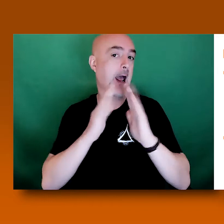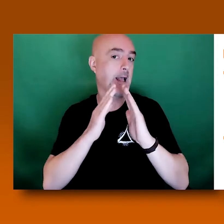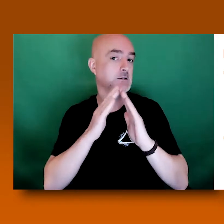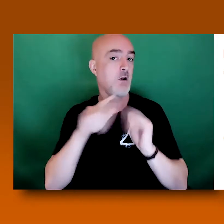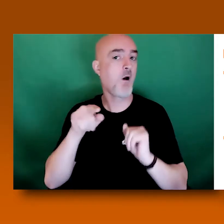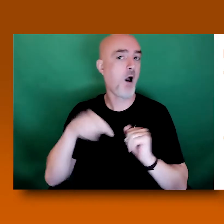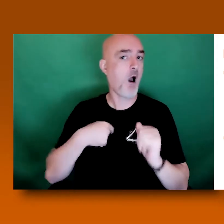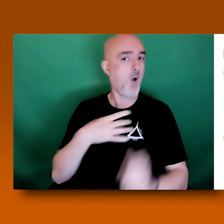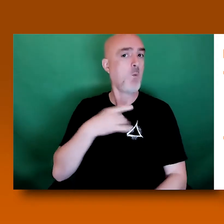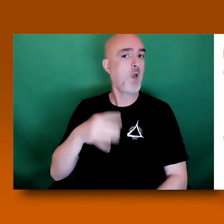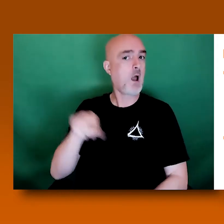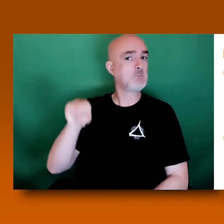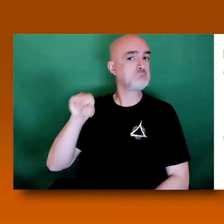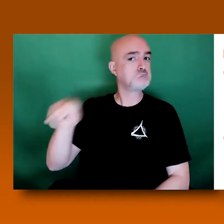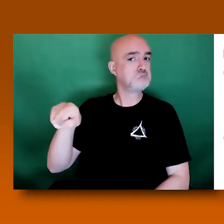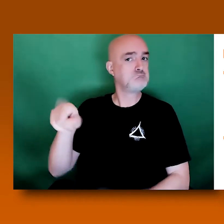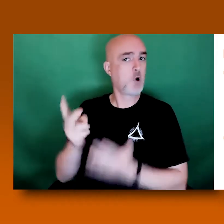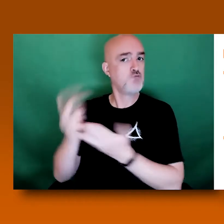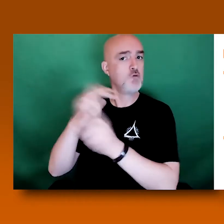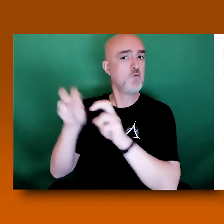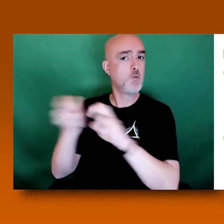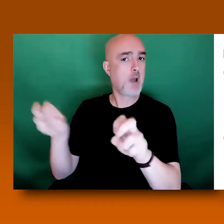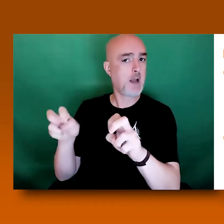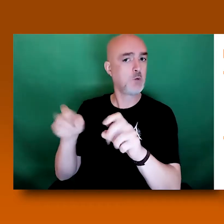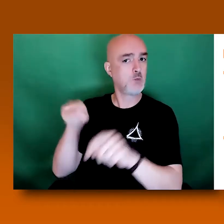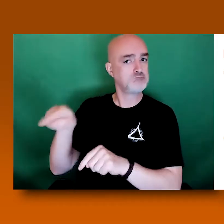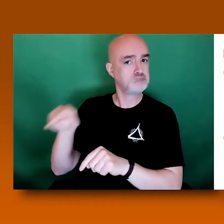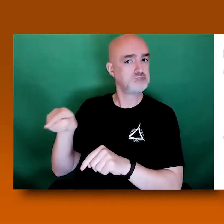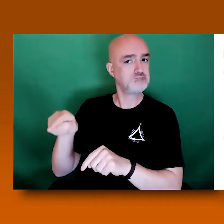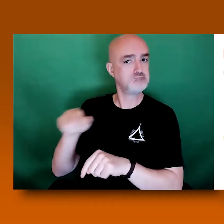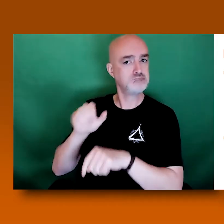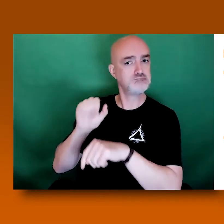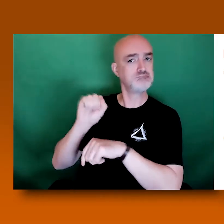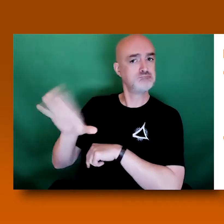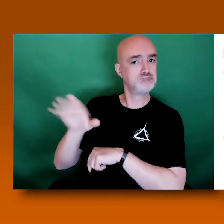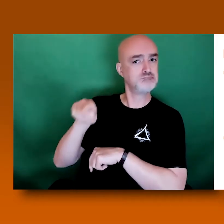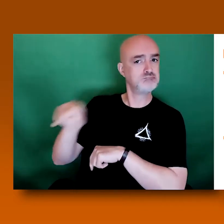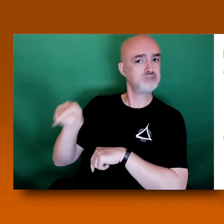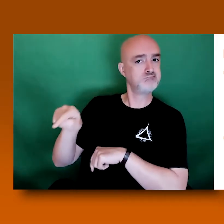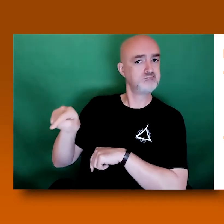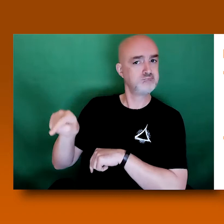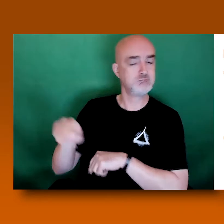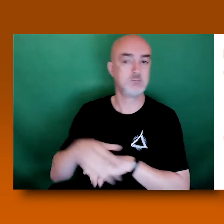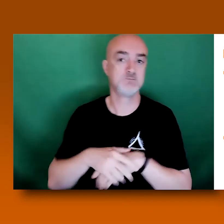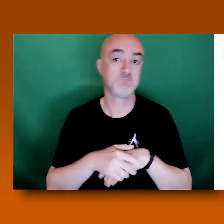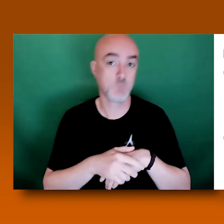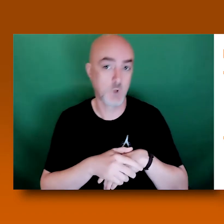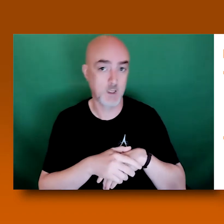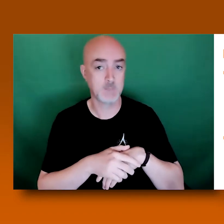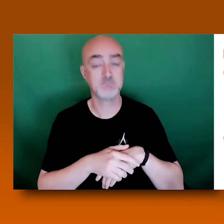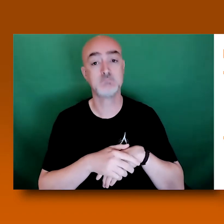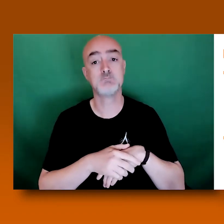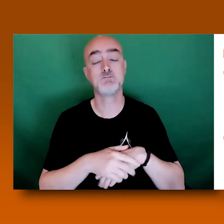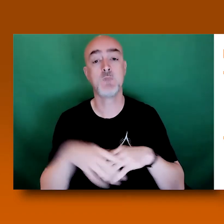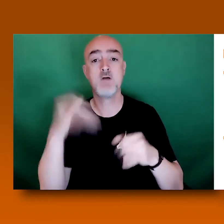you are allowed to ask for certain people on your review panel. So, again, if you find yourself--